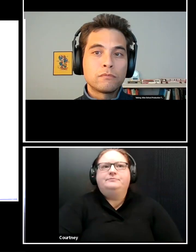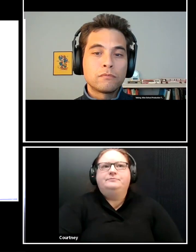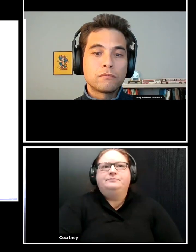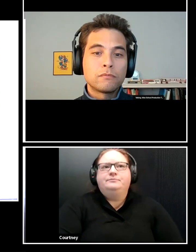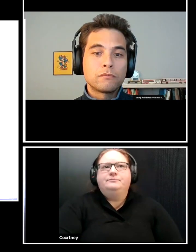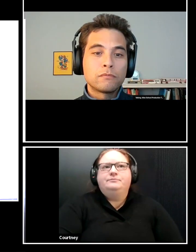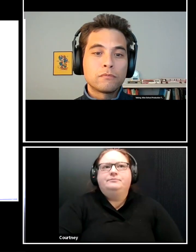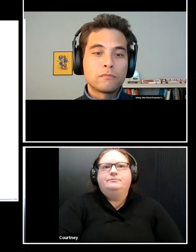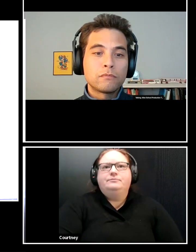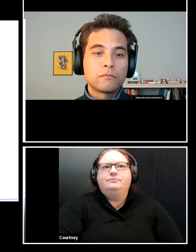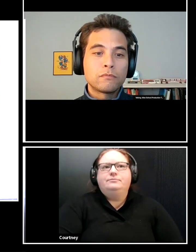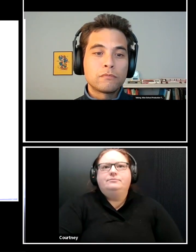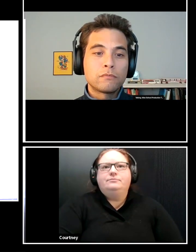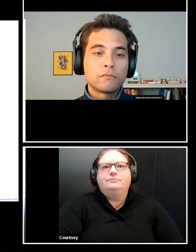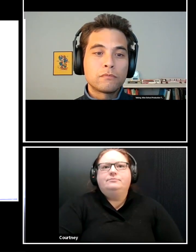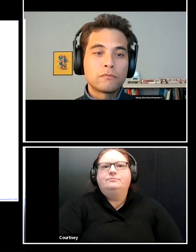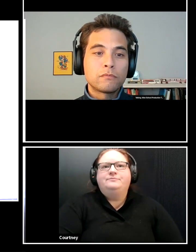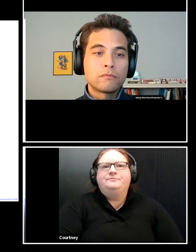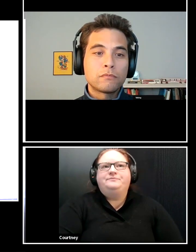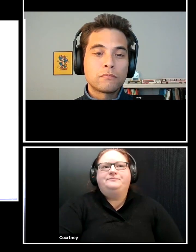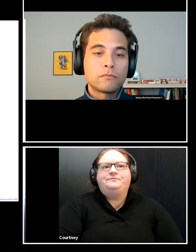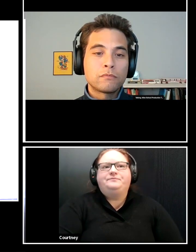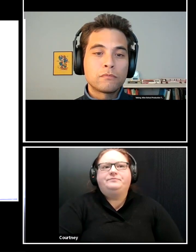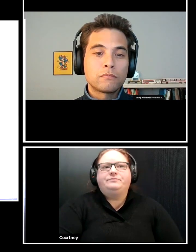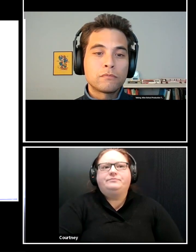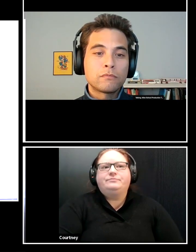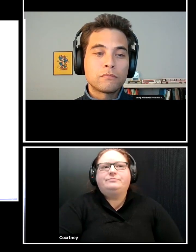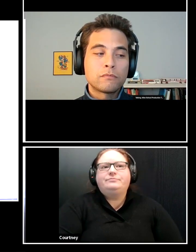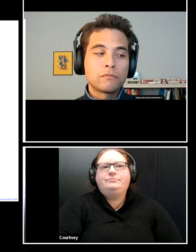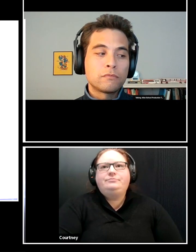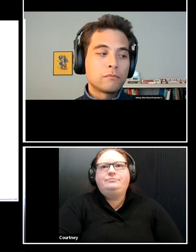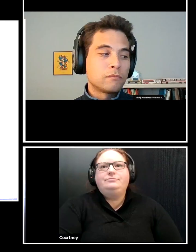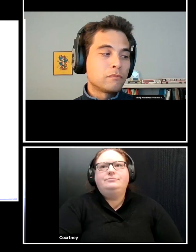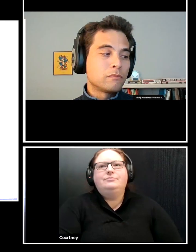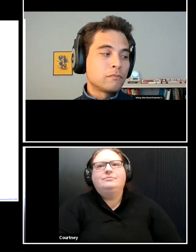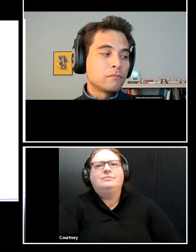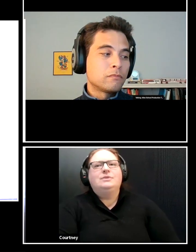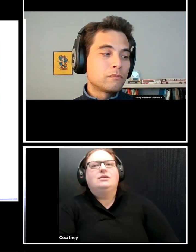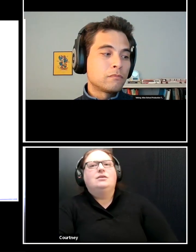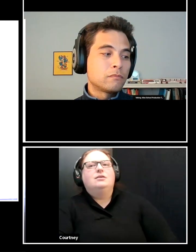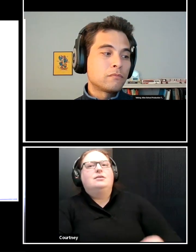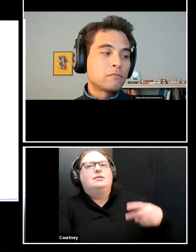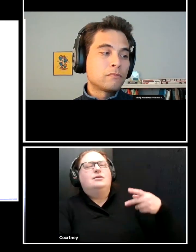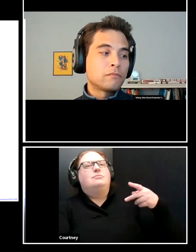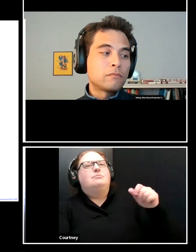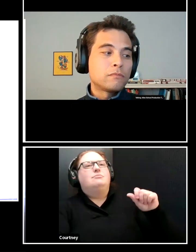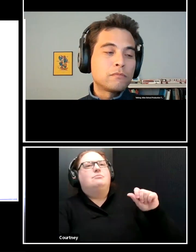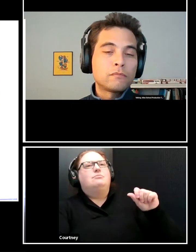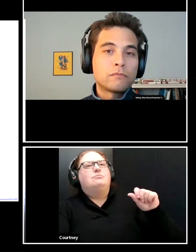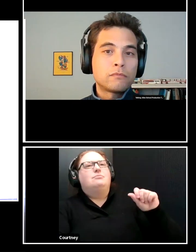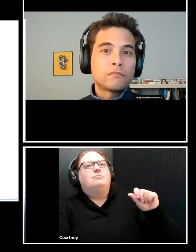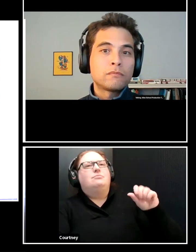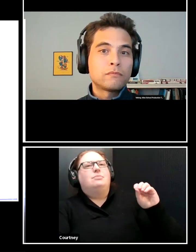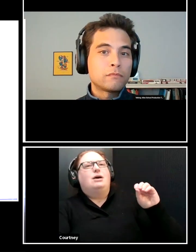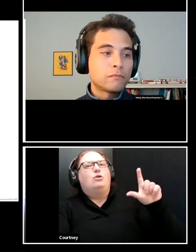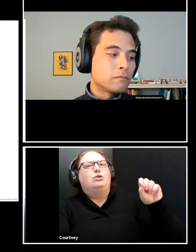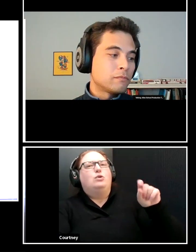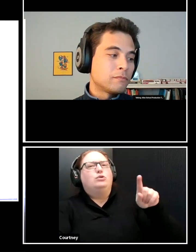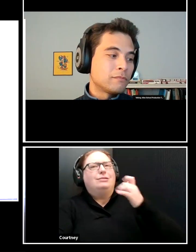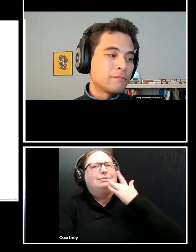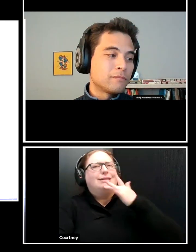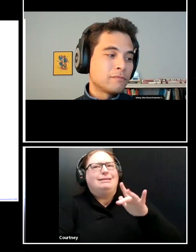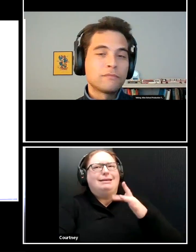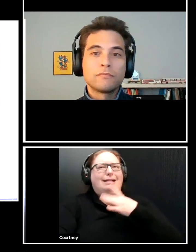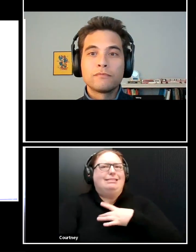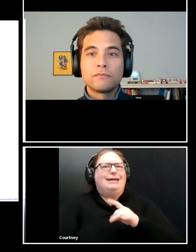Paulo, you're lucky. I I like taking stabs at questions that are above my pay grade. Um, I mean,